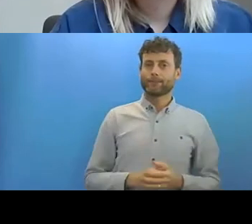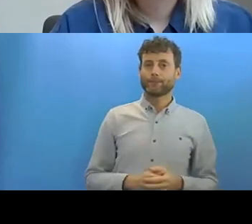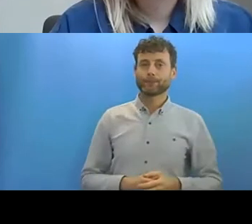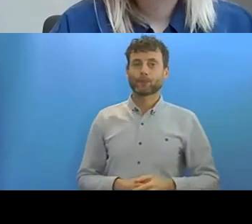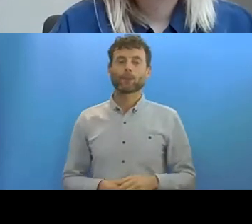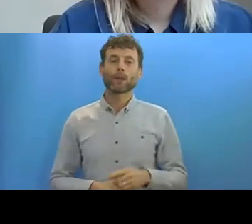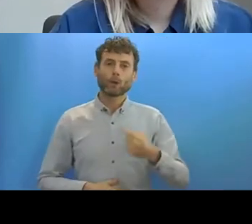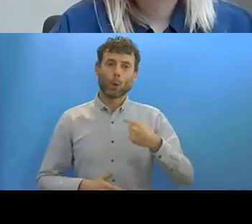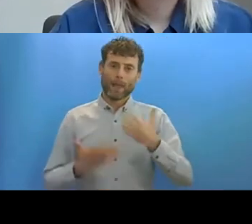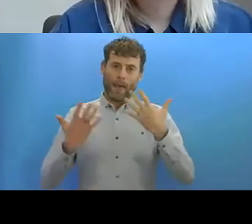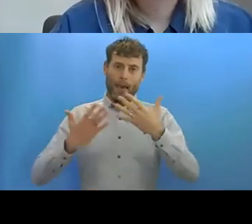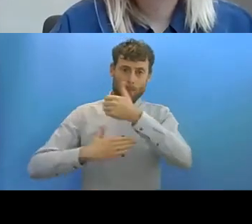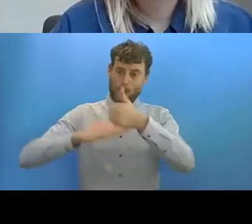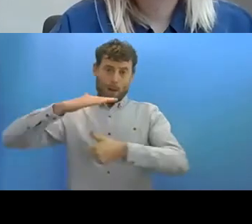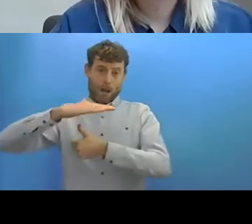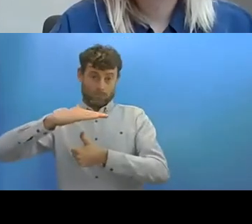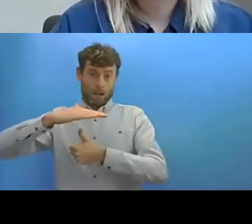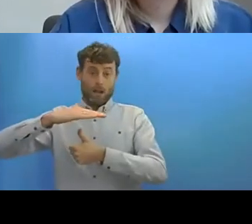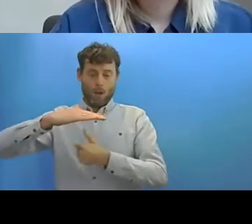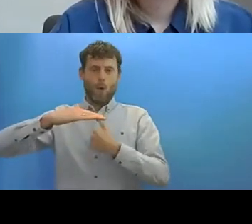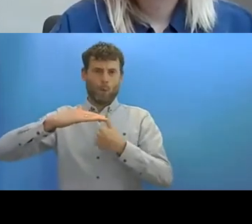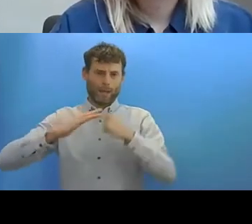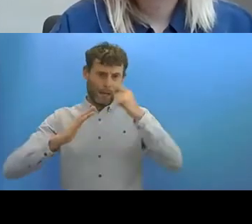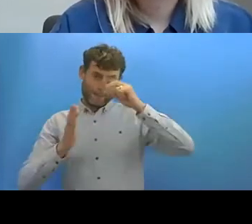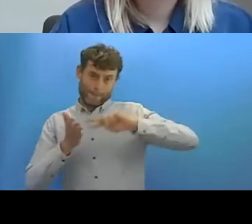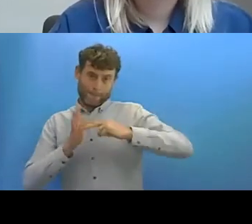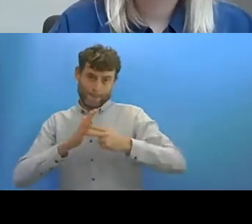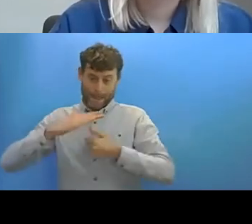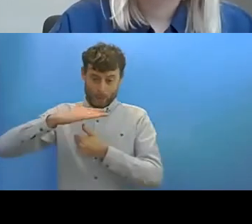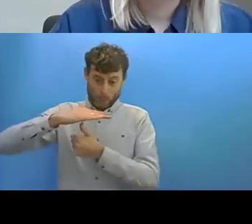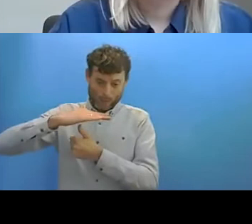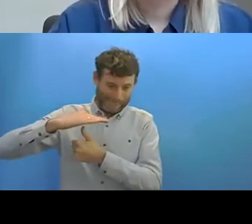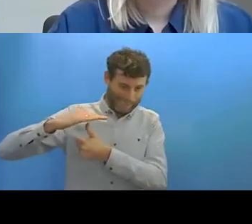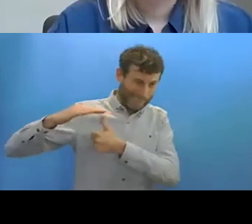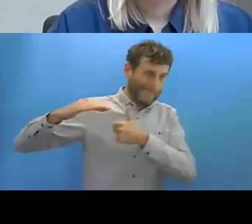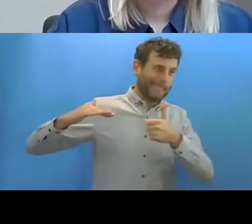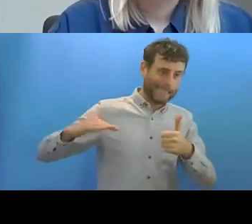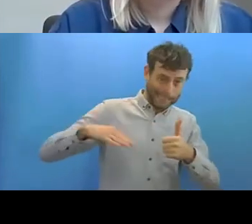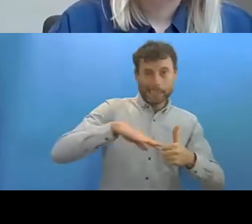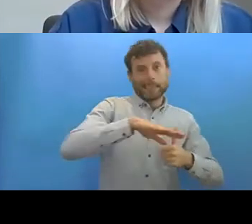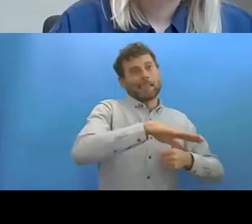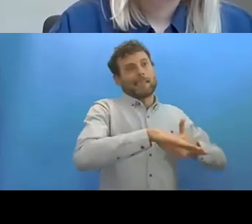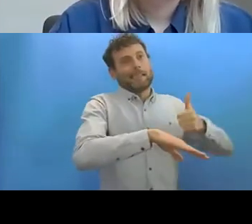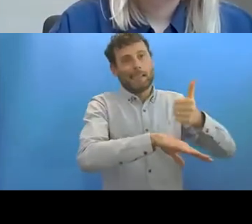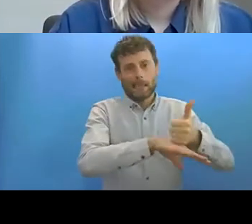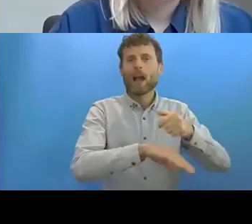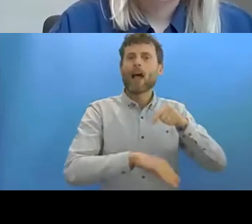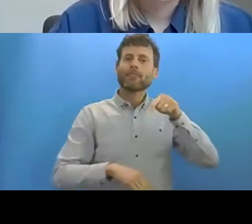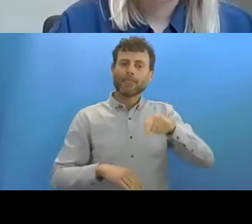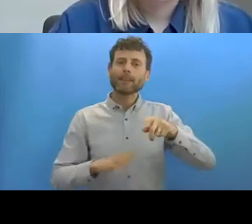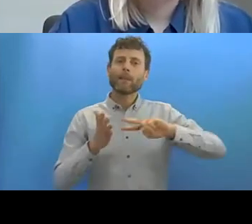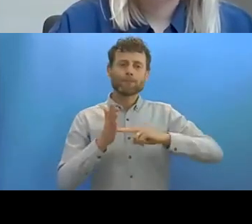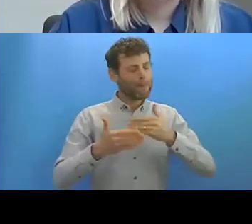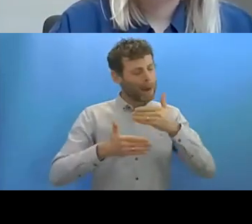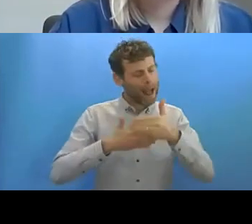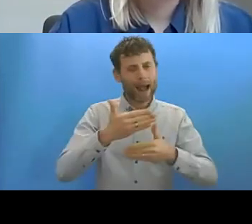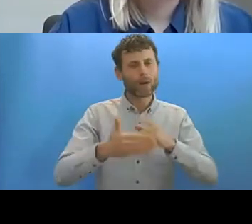Jo, I wonder if you want to take that one. JO: Absolutely. So we'll be doing a slow transition to becoming an independent organisation. So we started last year,